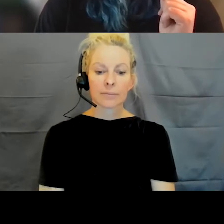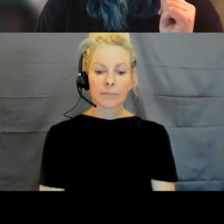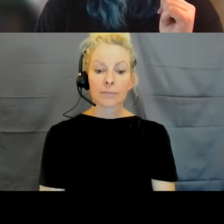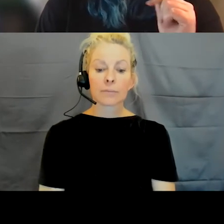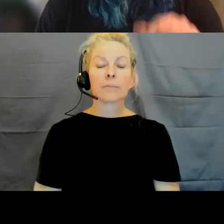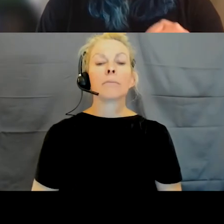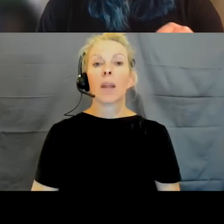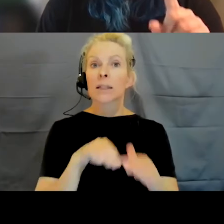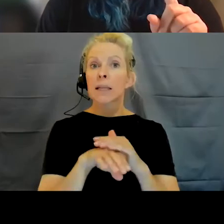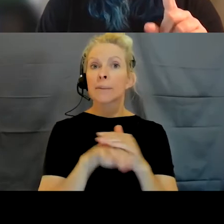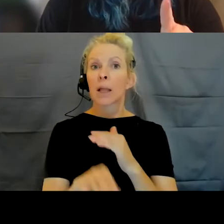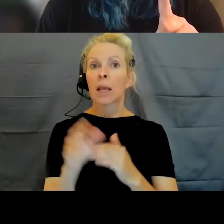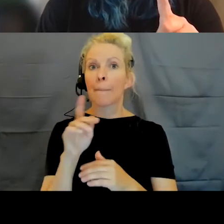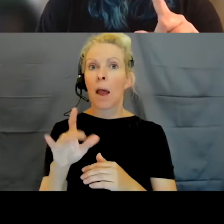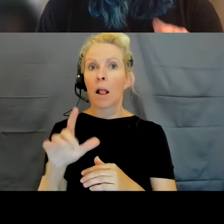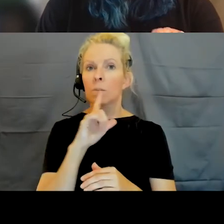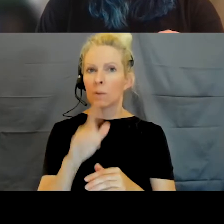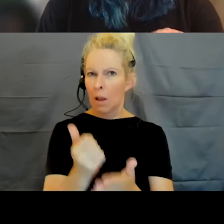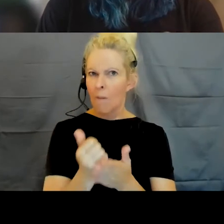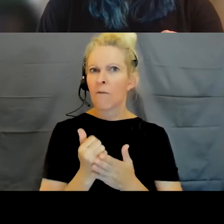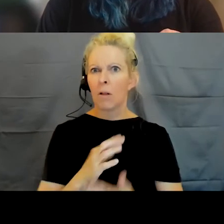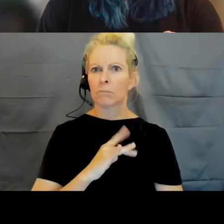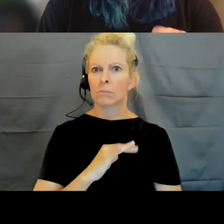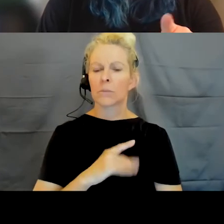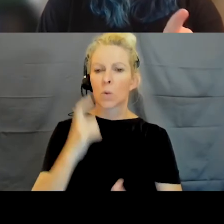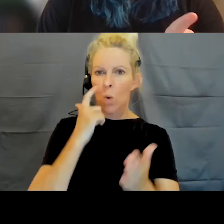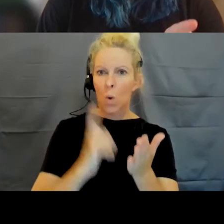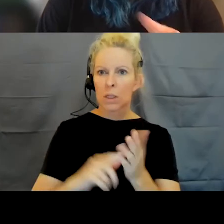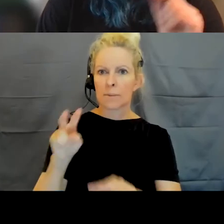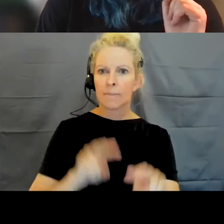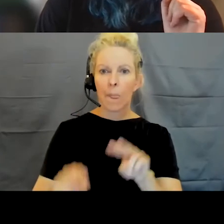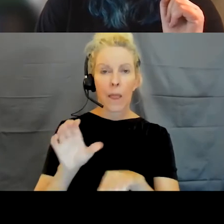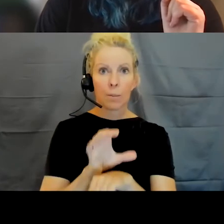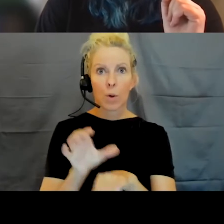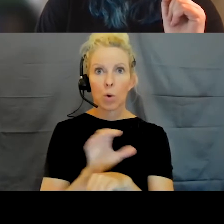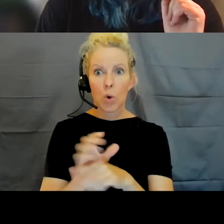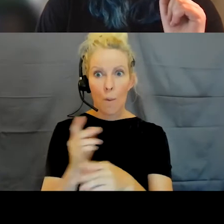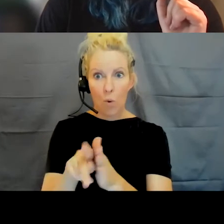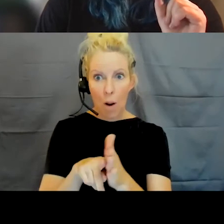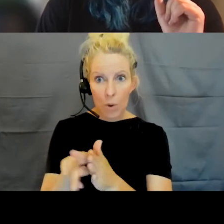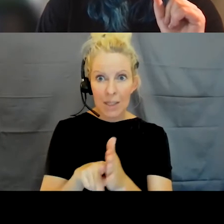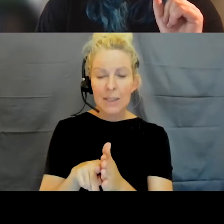panel is super helpful in that. I can see in the computed properties that accessibility node not